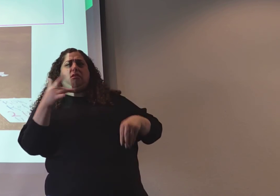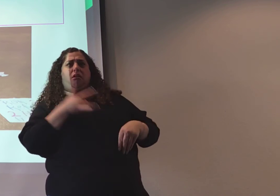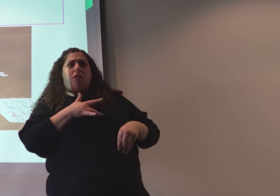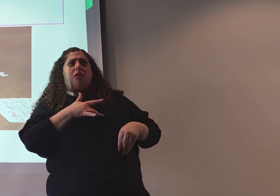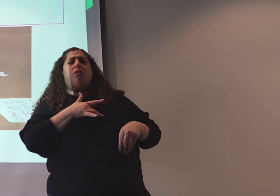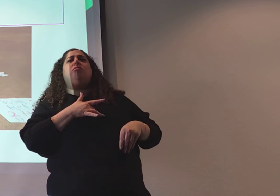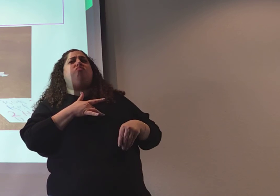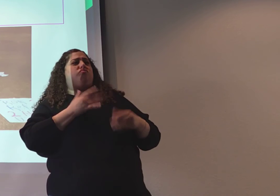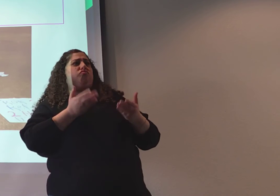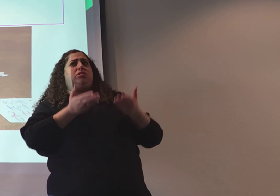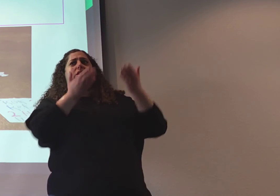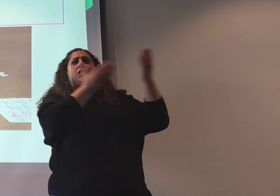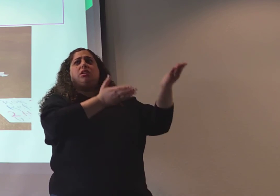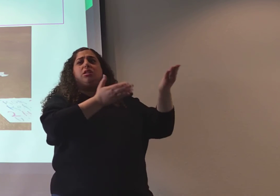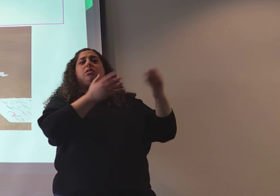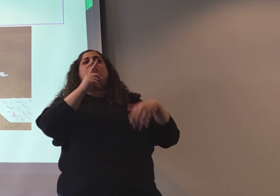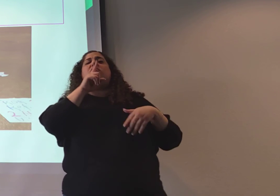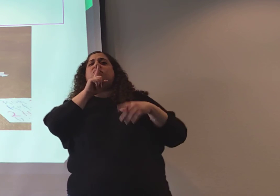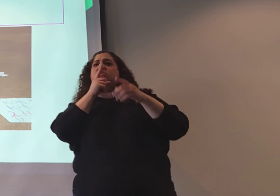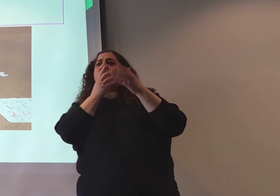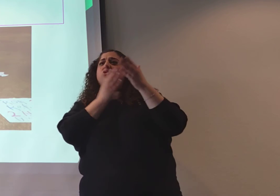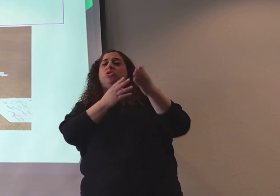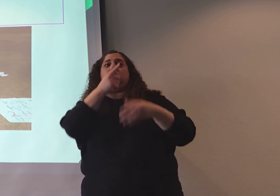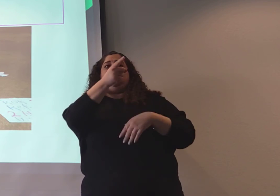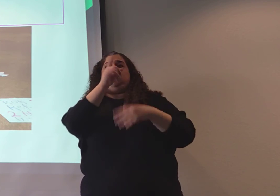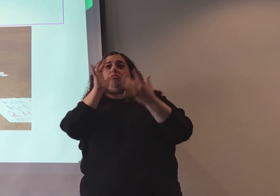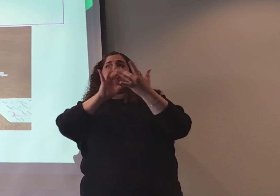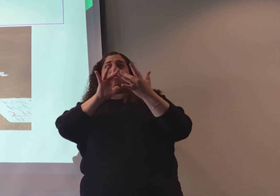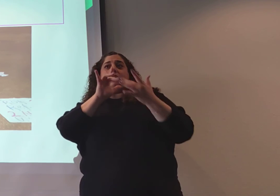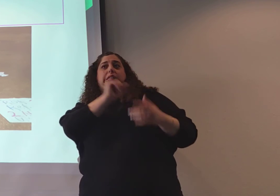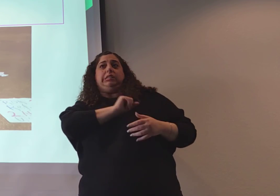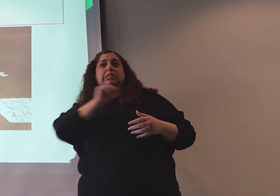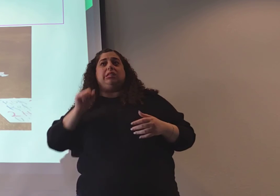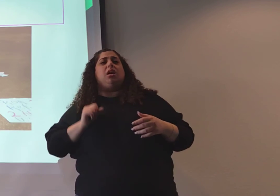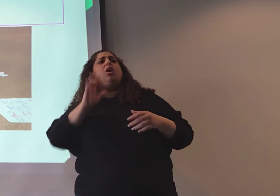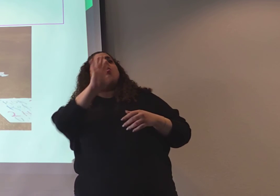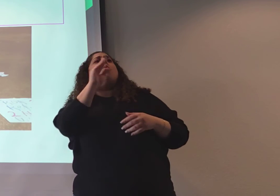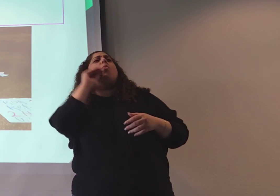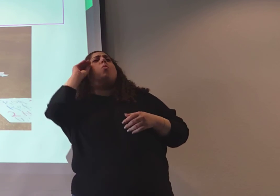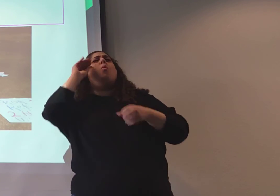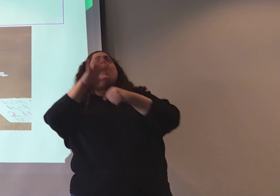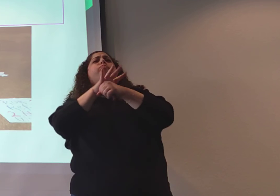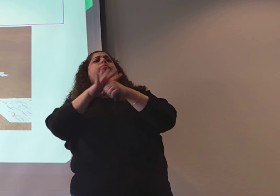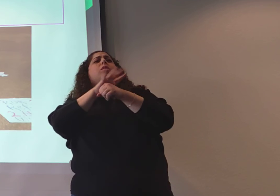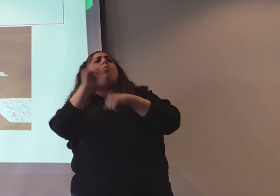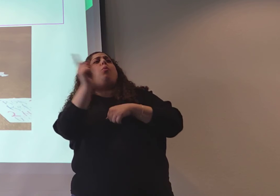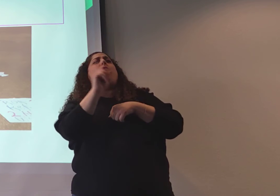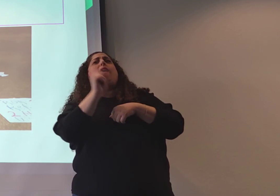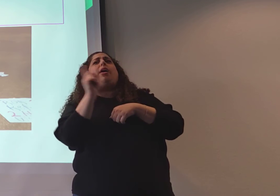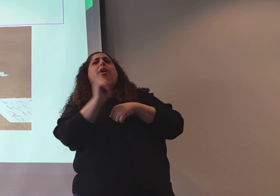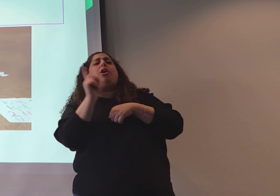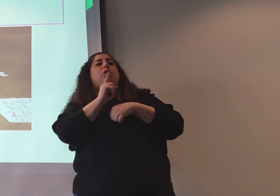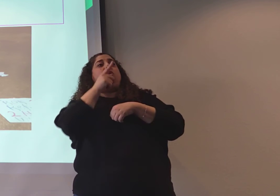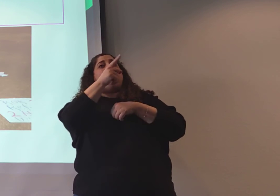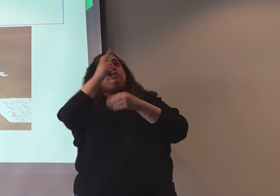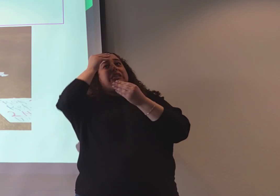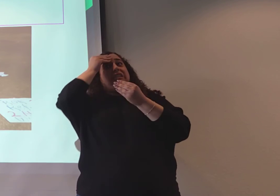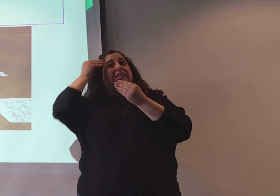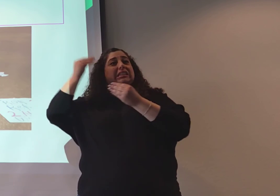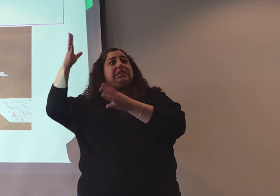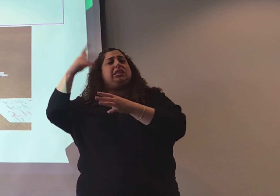the area where you live, to let them know about your situation and what type of assistance